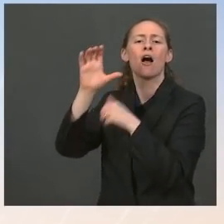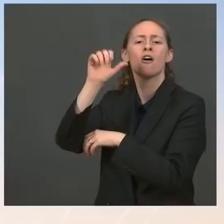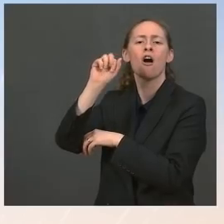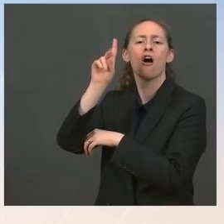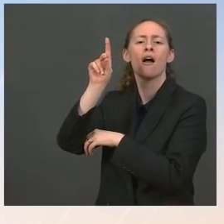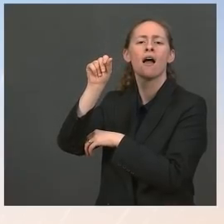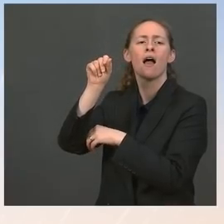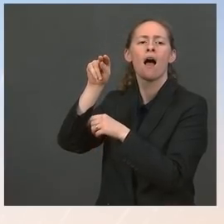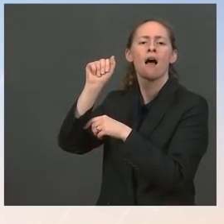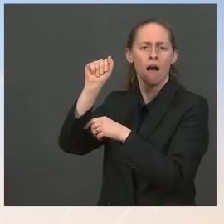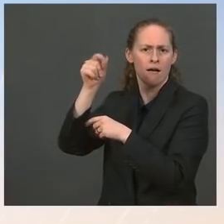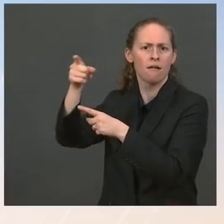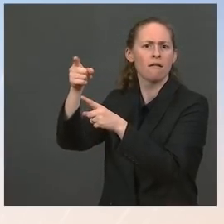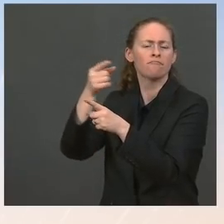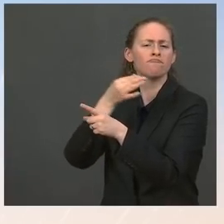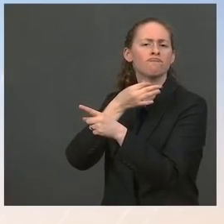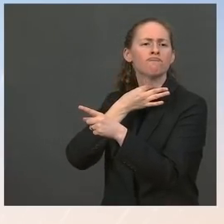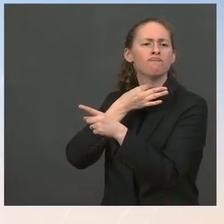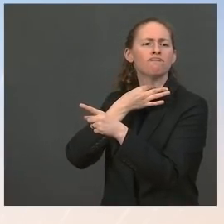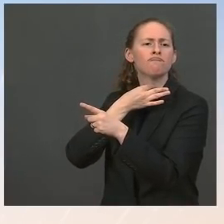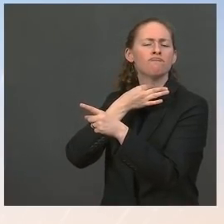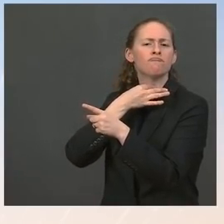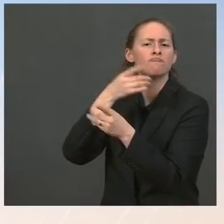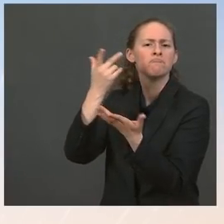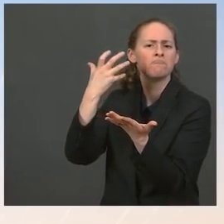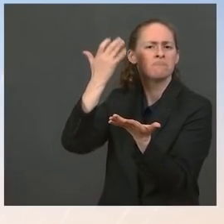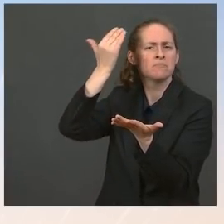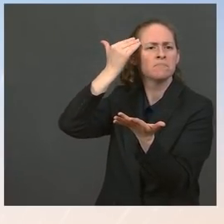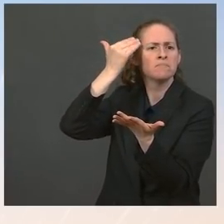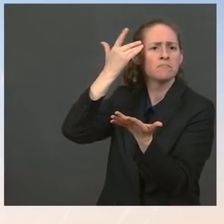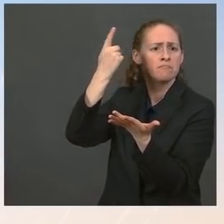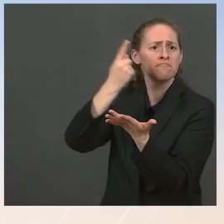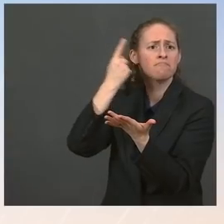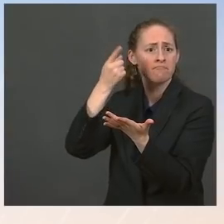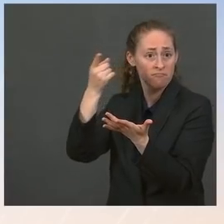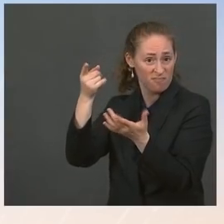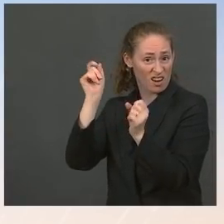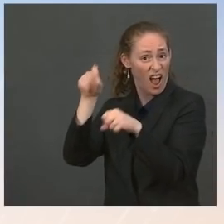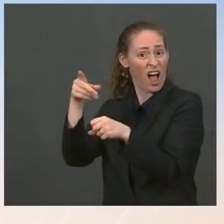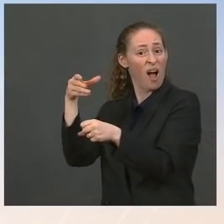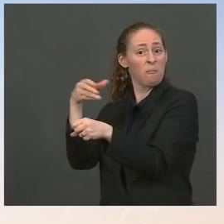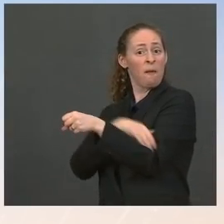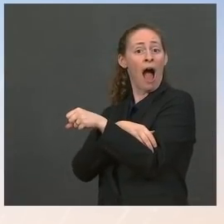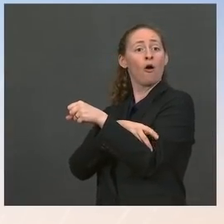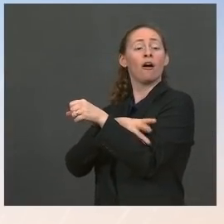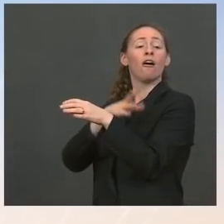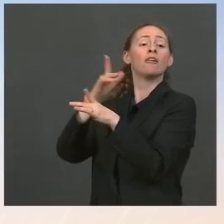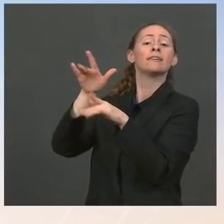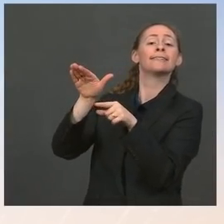does the President have to counteract higher gas prices? Ms. Jean-Pierre: So, you know, we've --